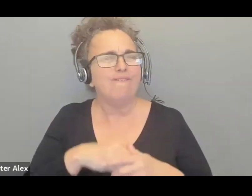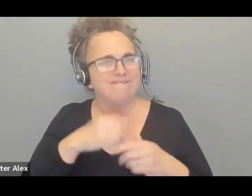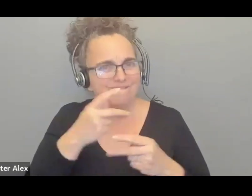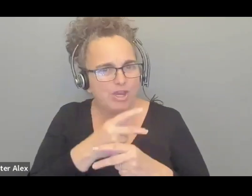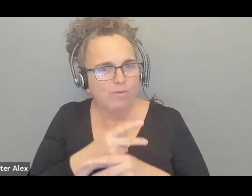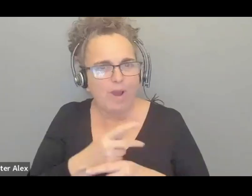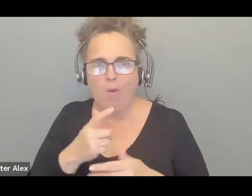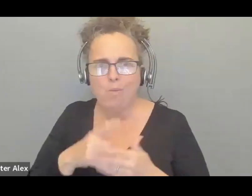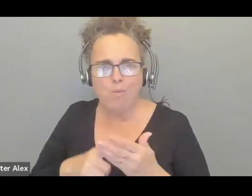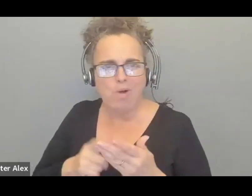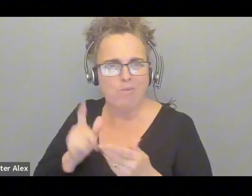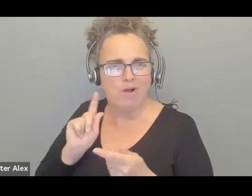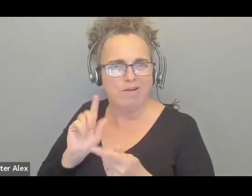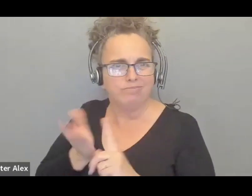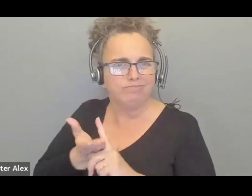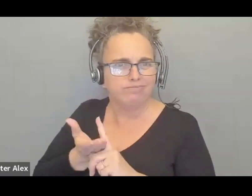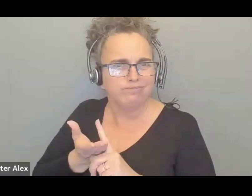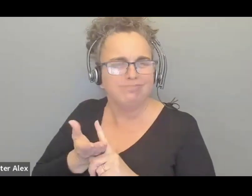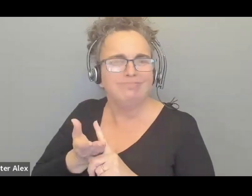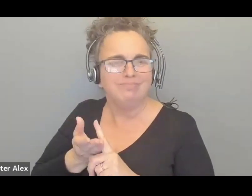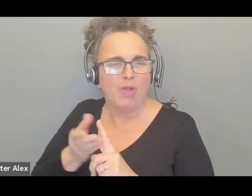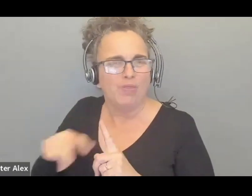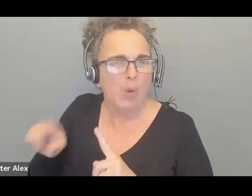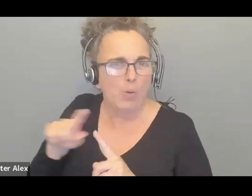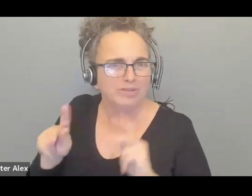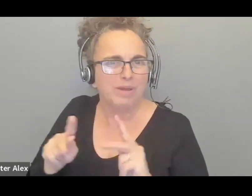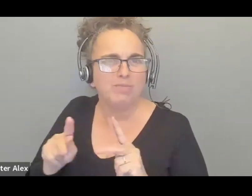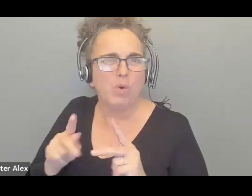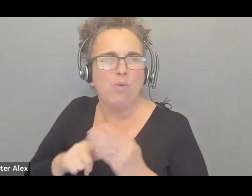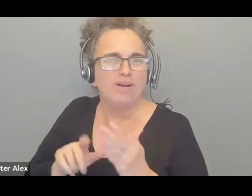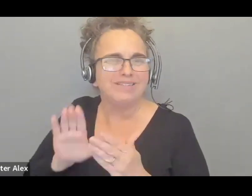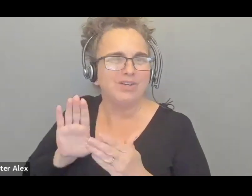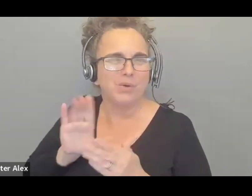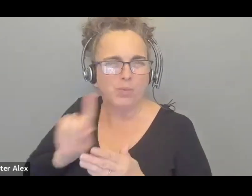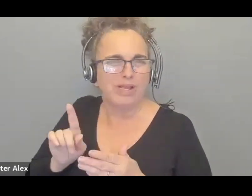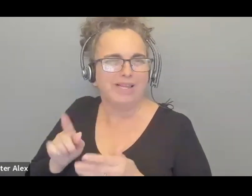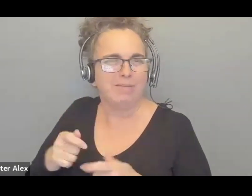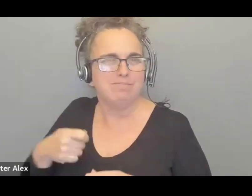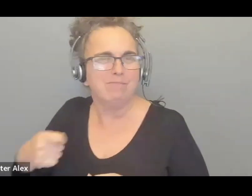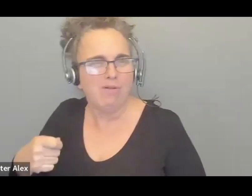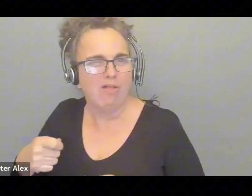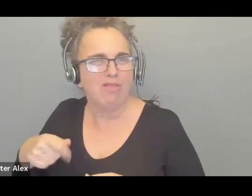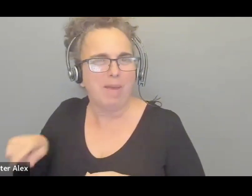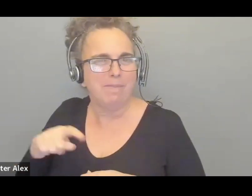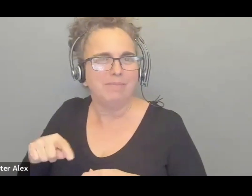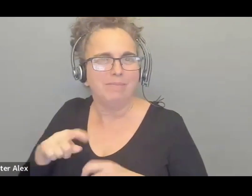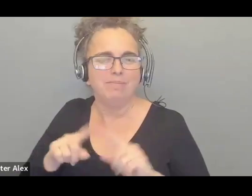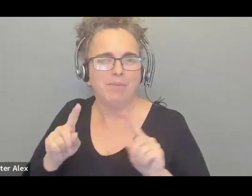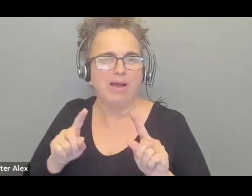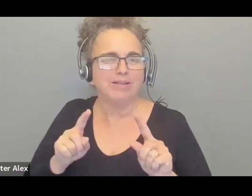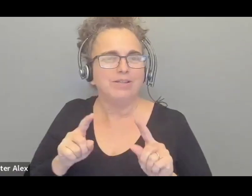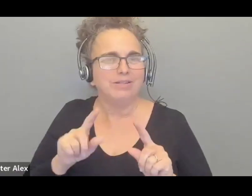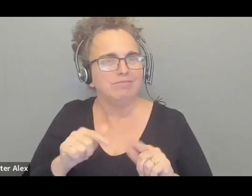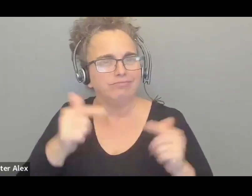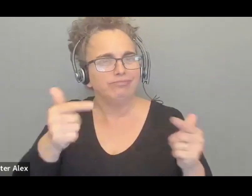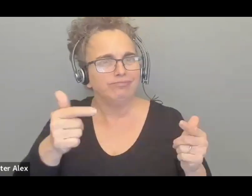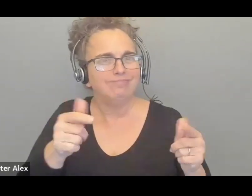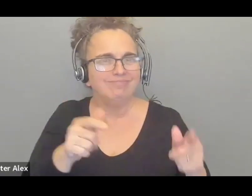and then present that data and then get them to do it. But over to you and Kate and Rolando from a higher ed perspective,